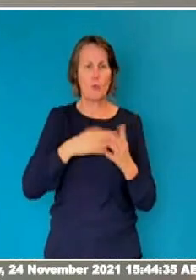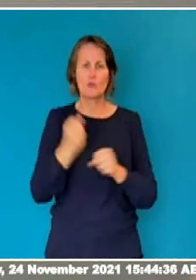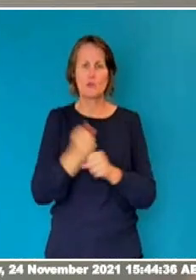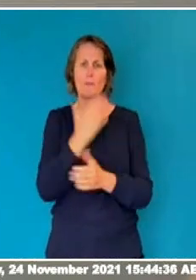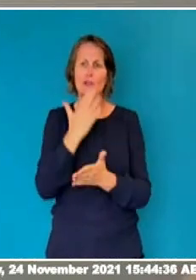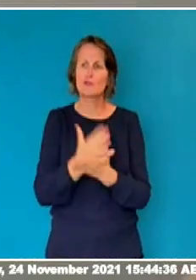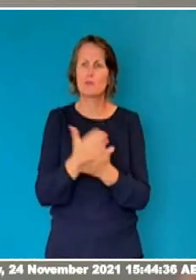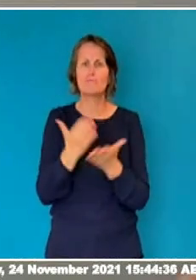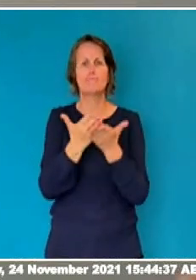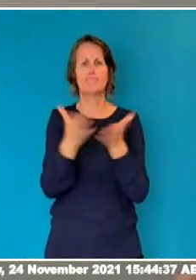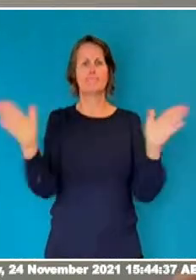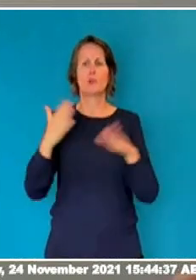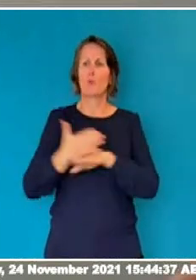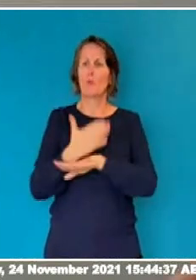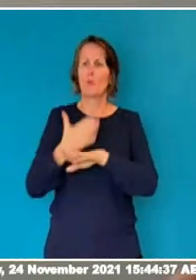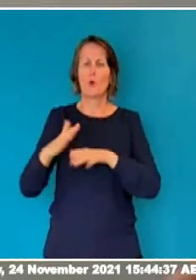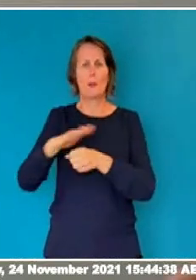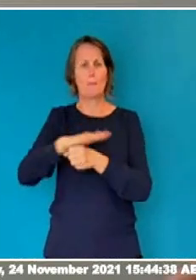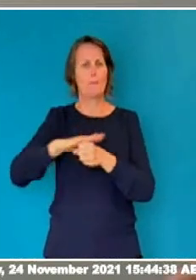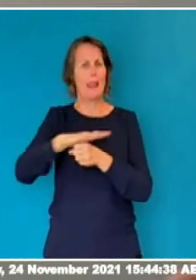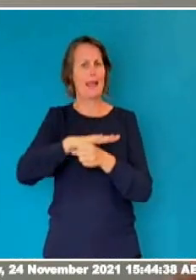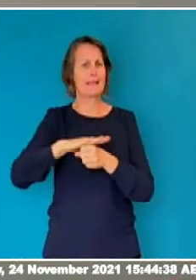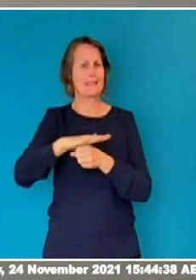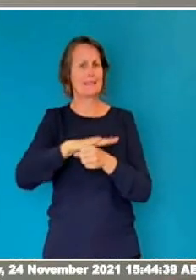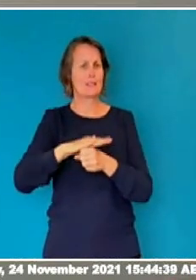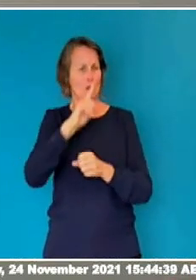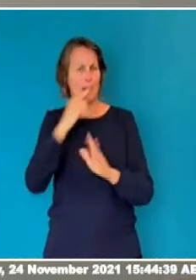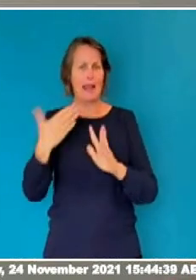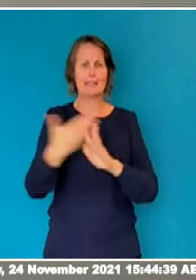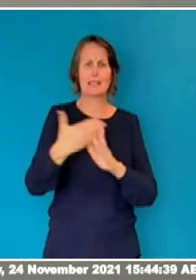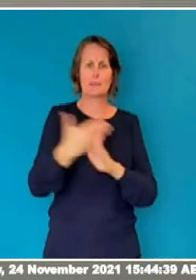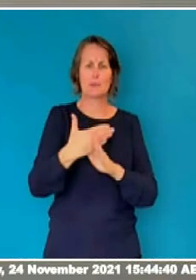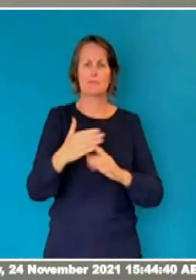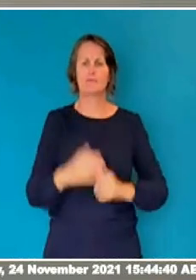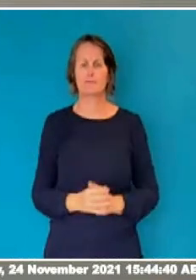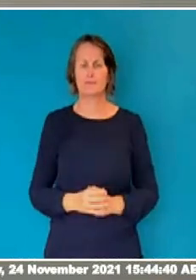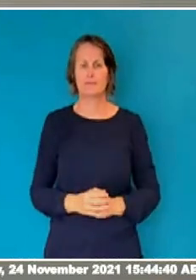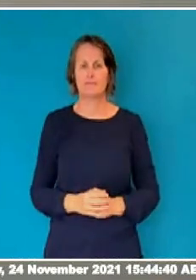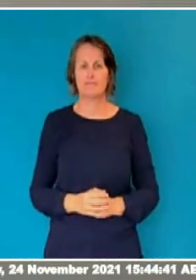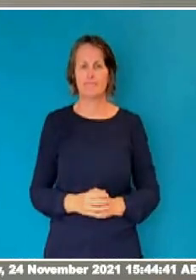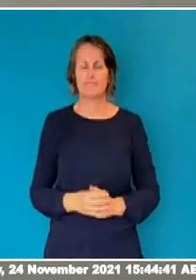I understand that there's a difference between reporting in the HR system